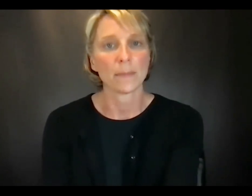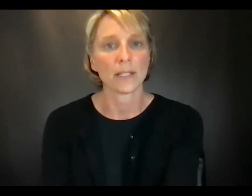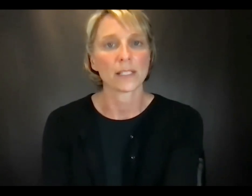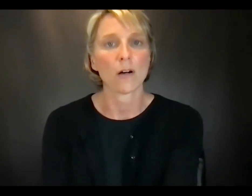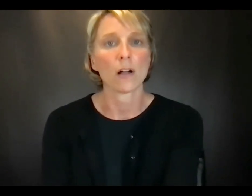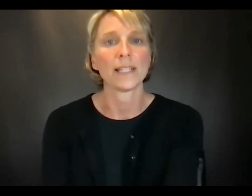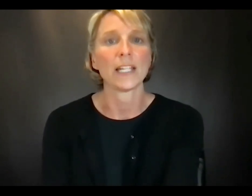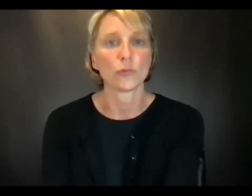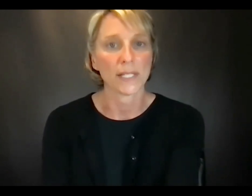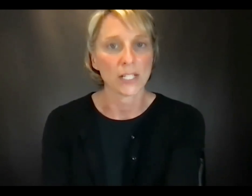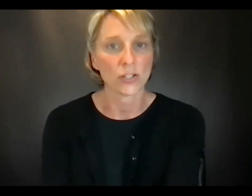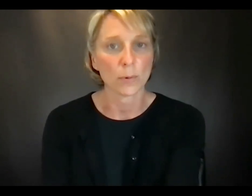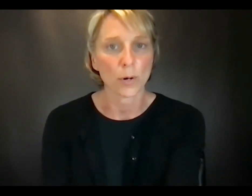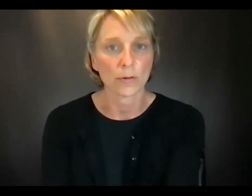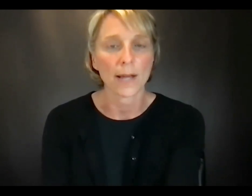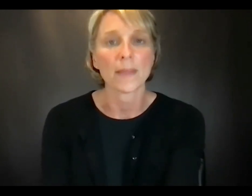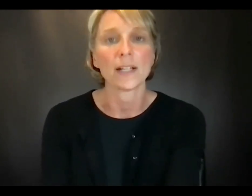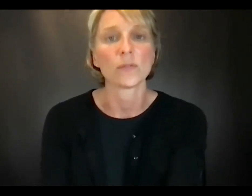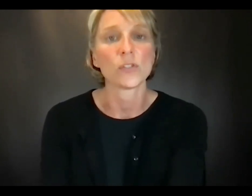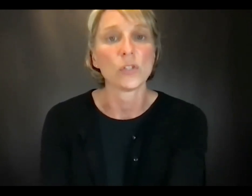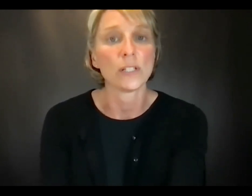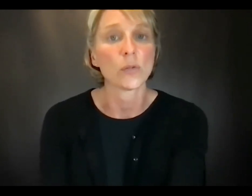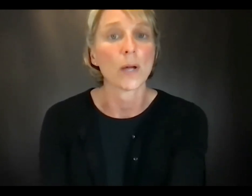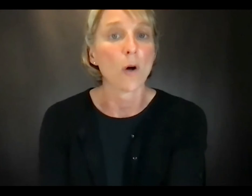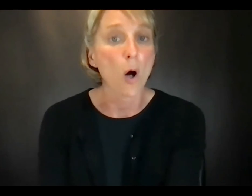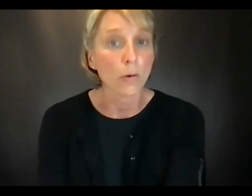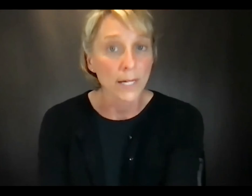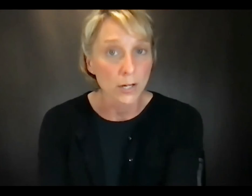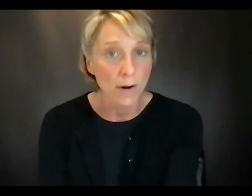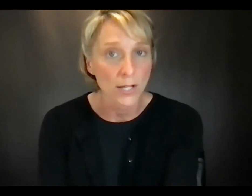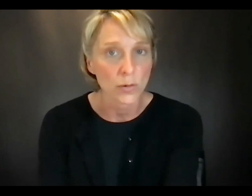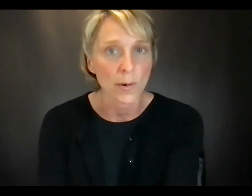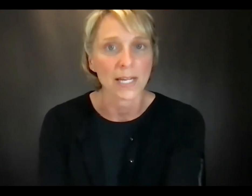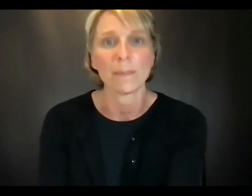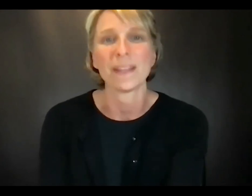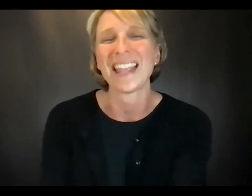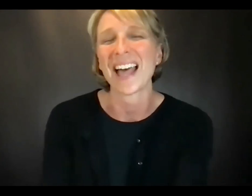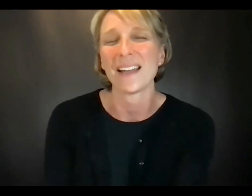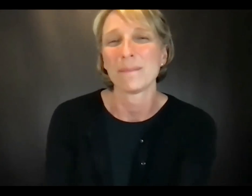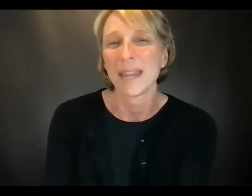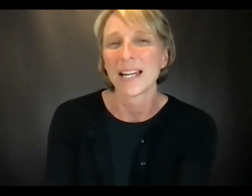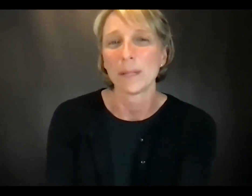that's called a Transition Program that is for students who have already graduated but may not be